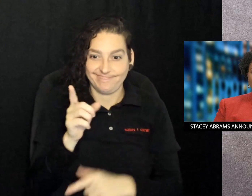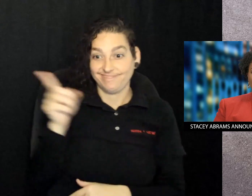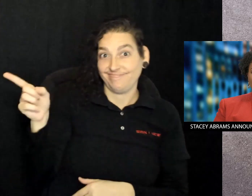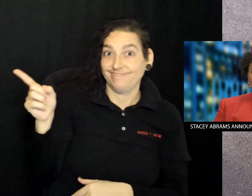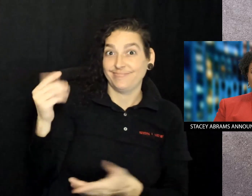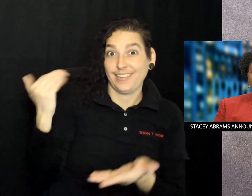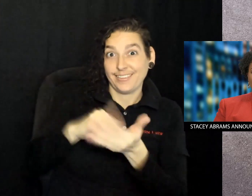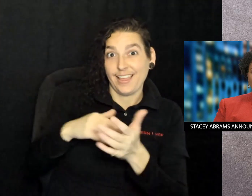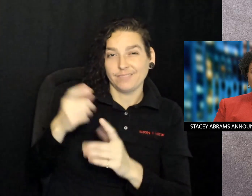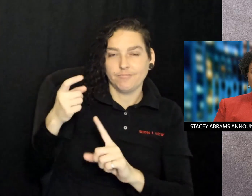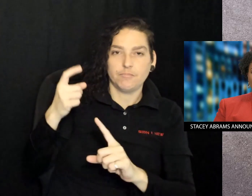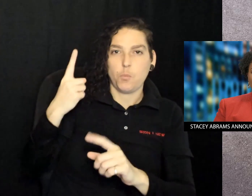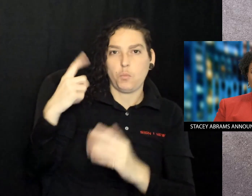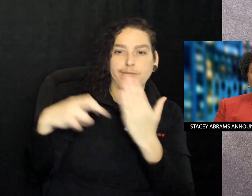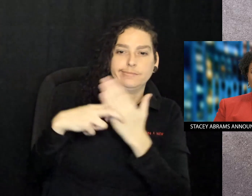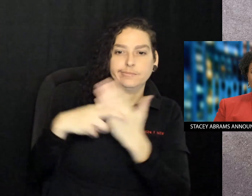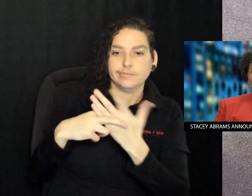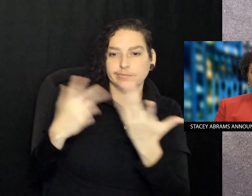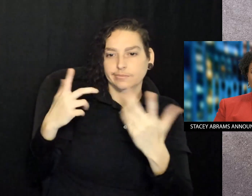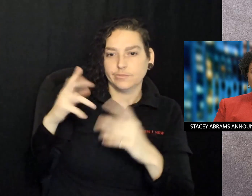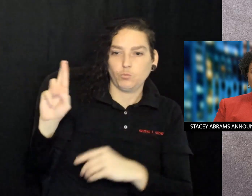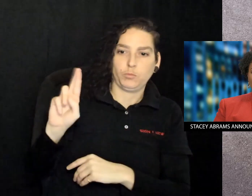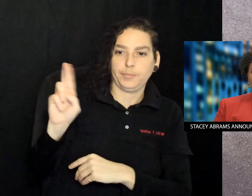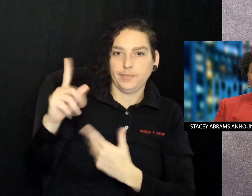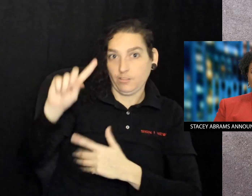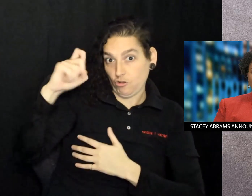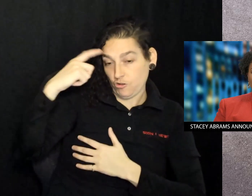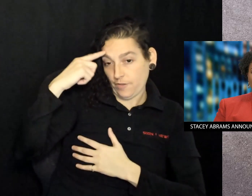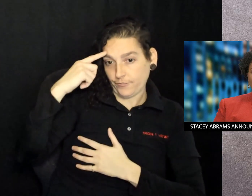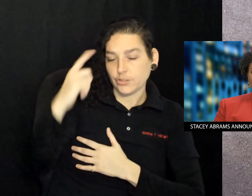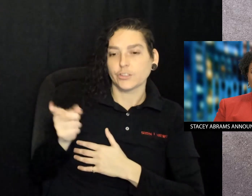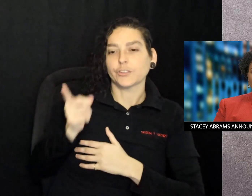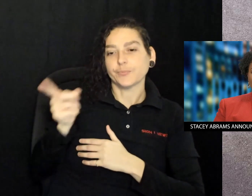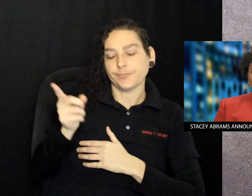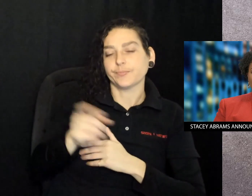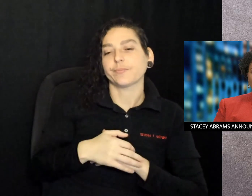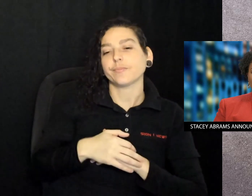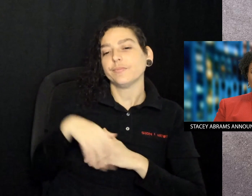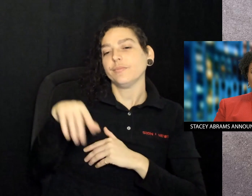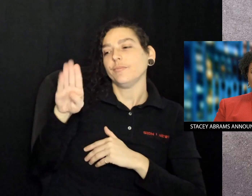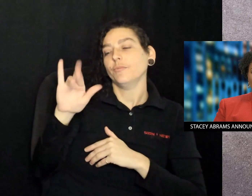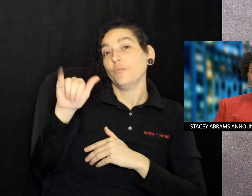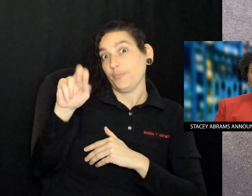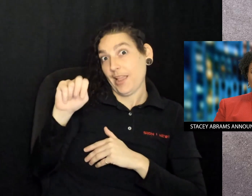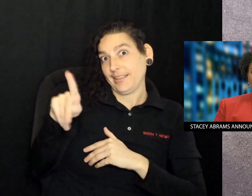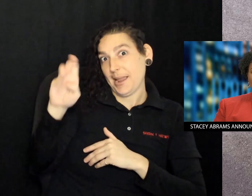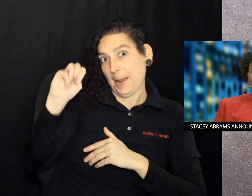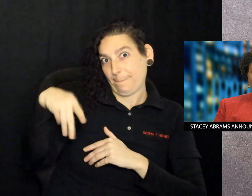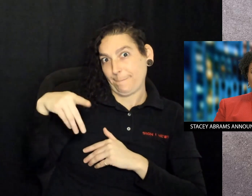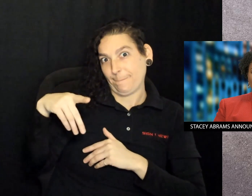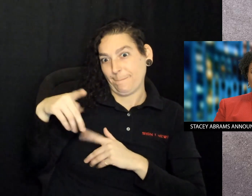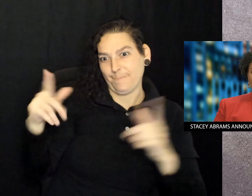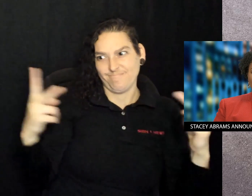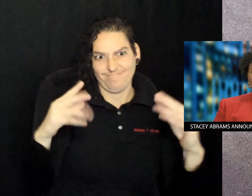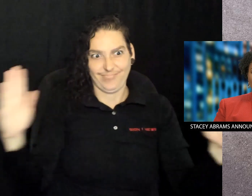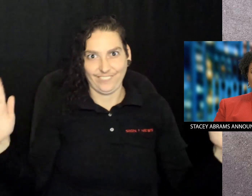this means there is a chance she could face off with incumbent Republican governor Brian Kemp